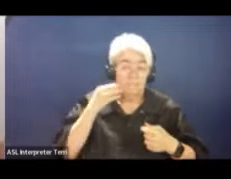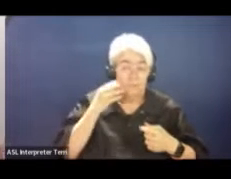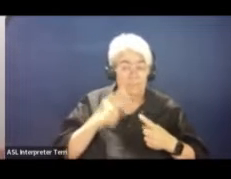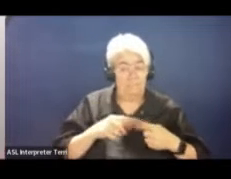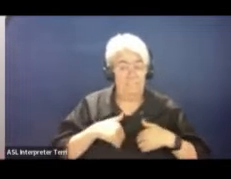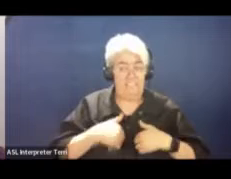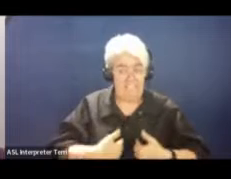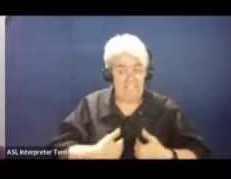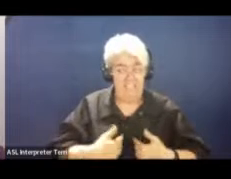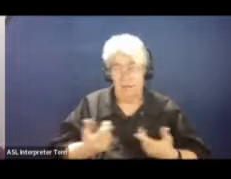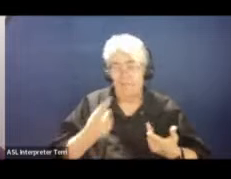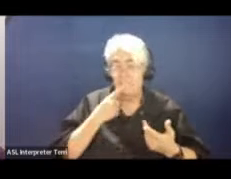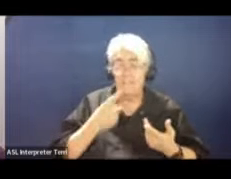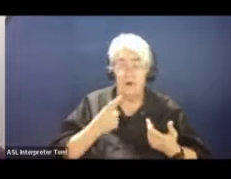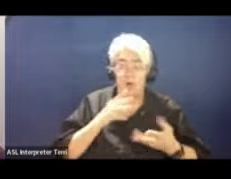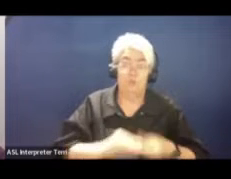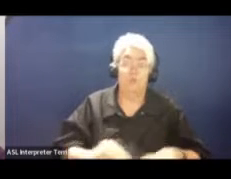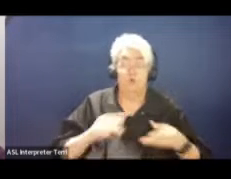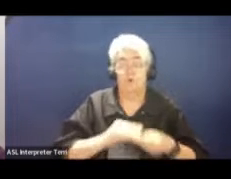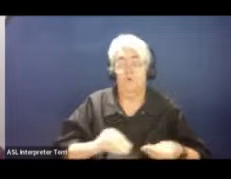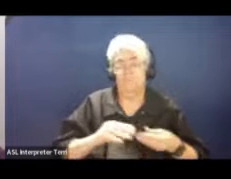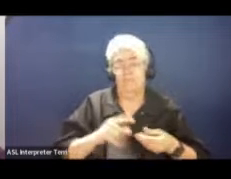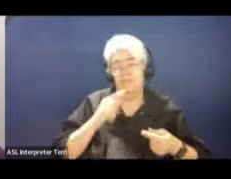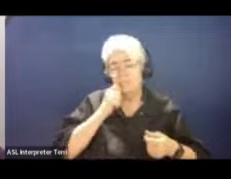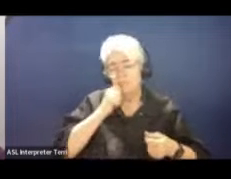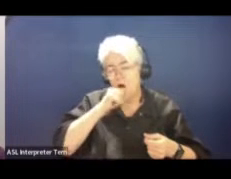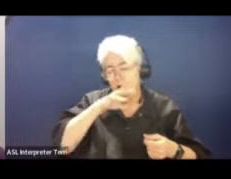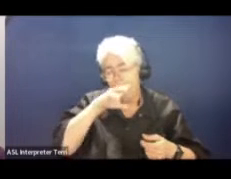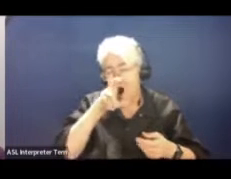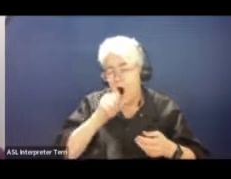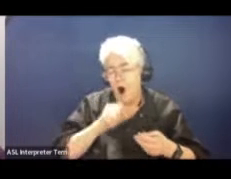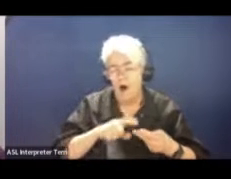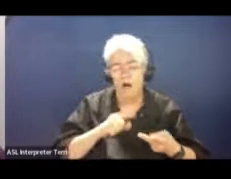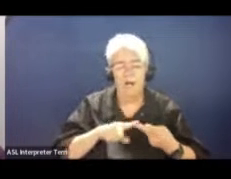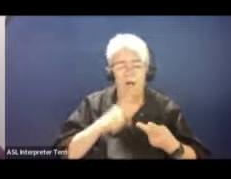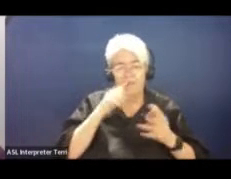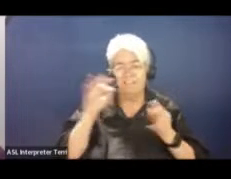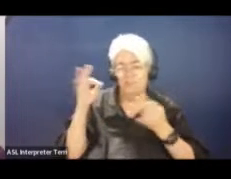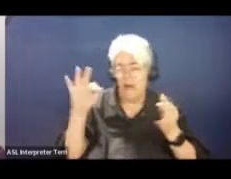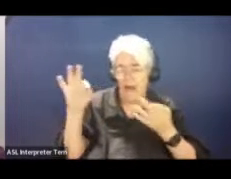going on long storytelling, signs of yawning, becoming more and more distracted, needing